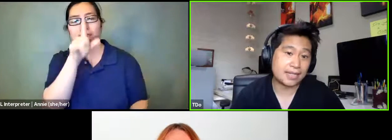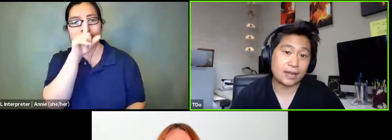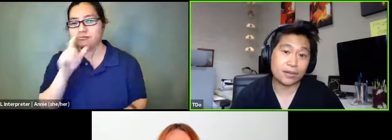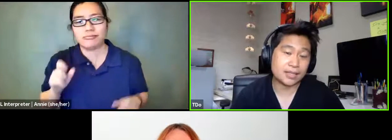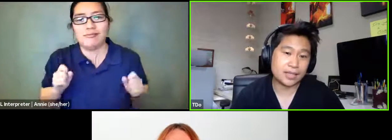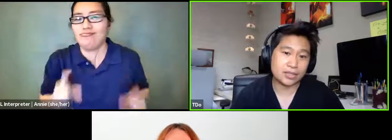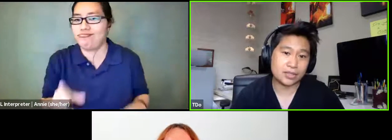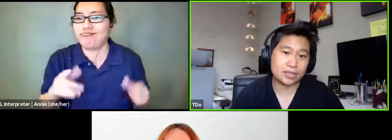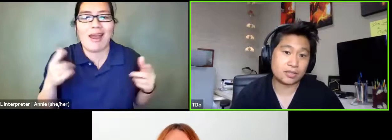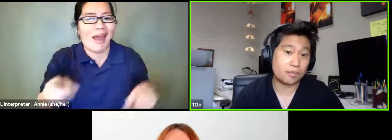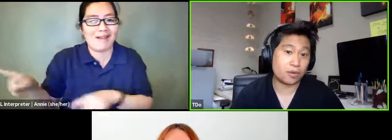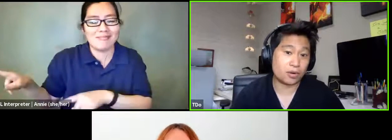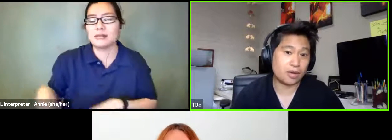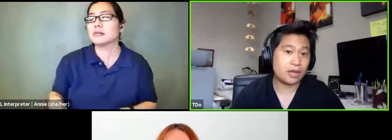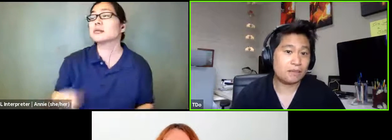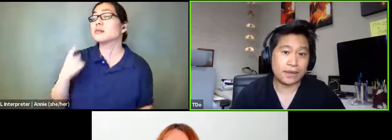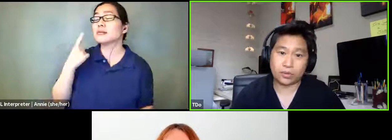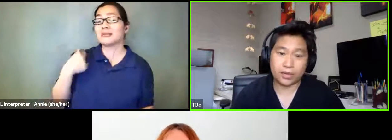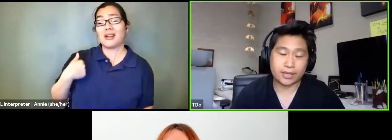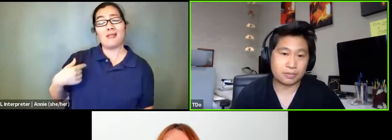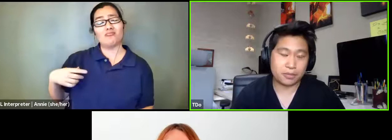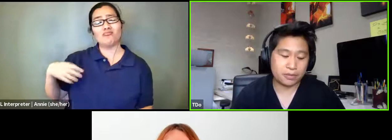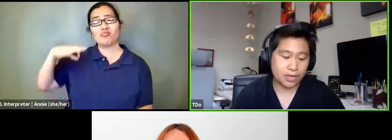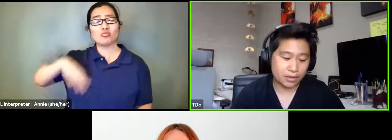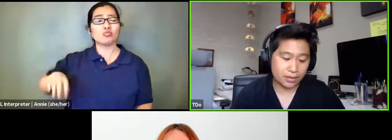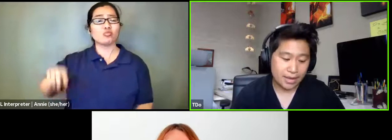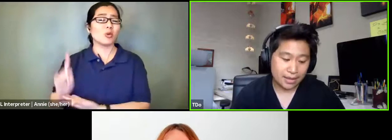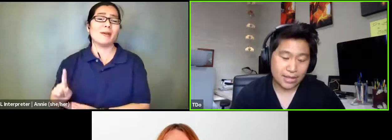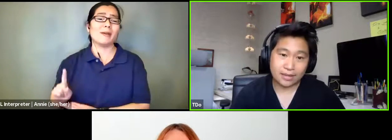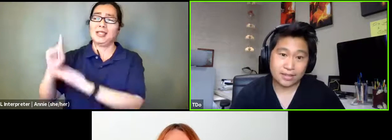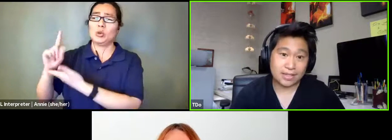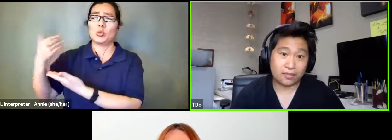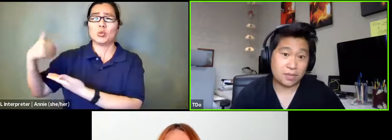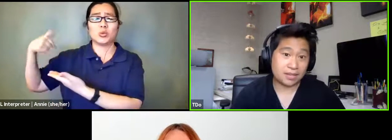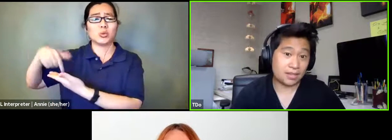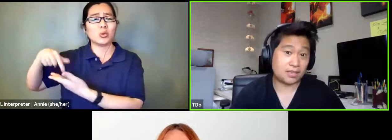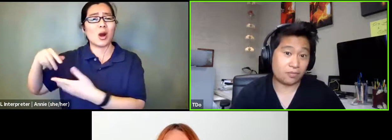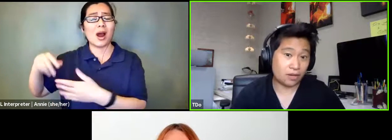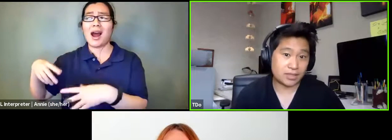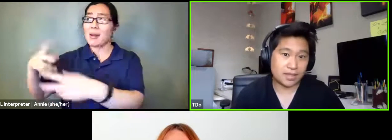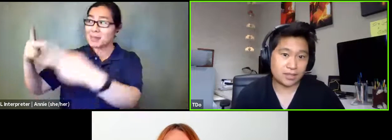has every intention to support minorities and people of color. That itself made it easy to